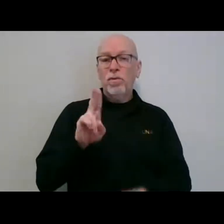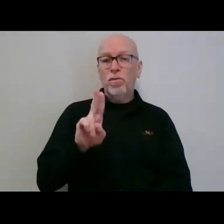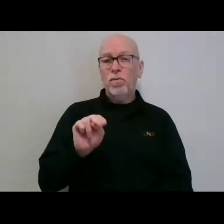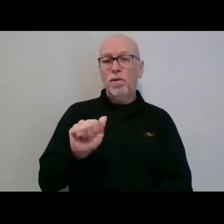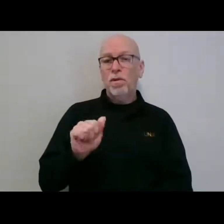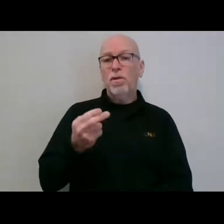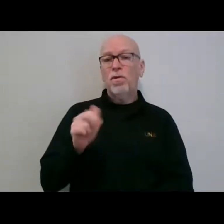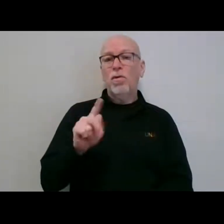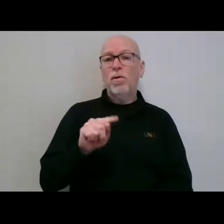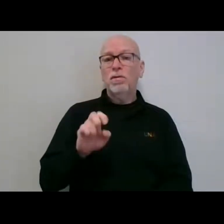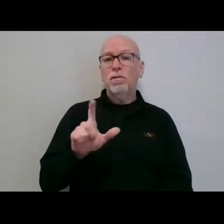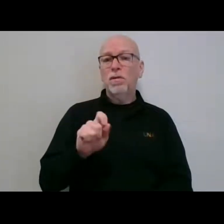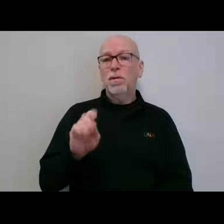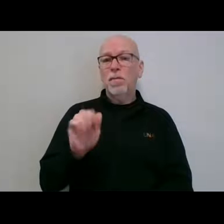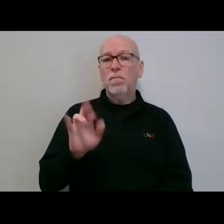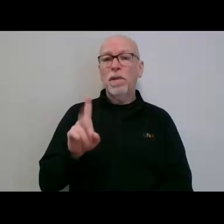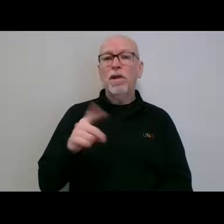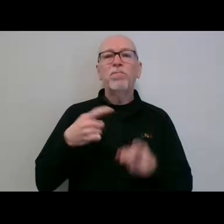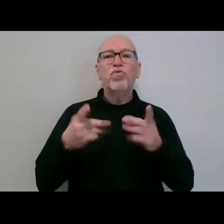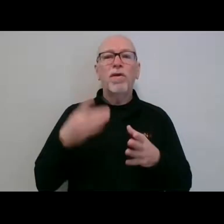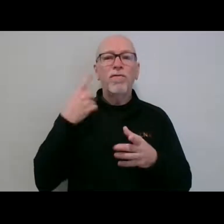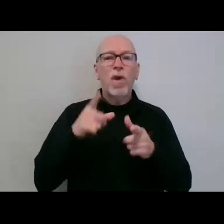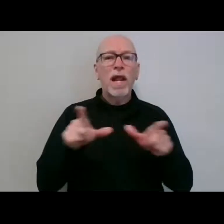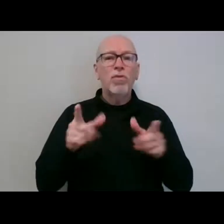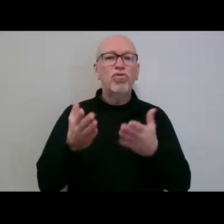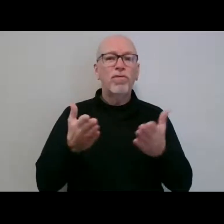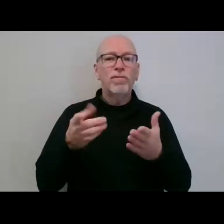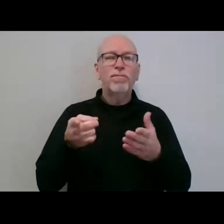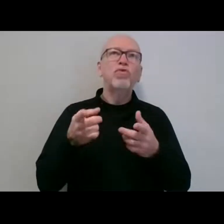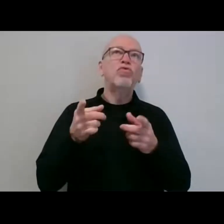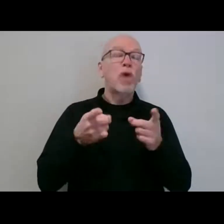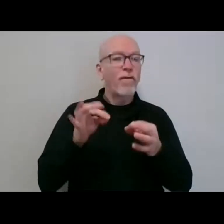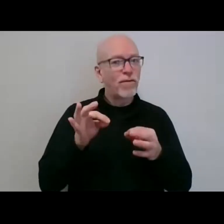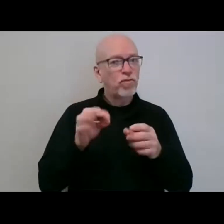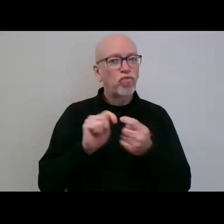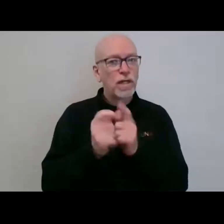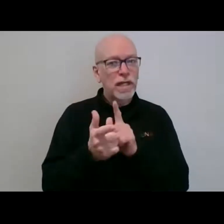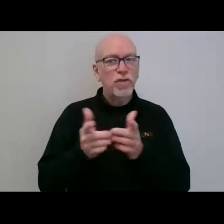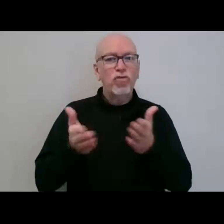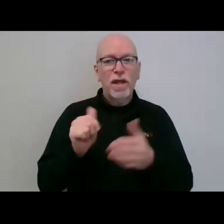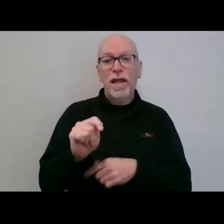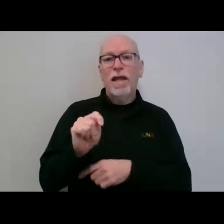I am the Director of Language Services, a Director of Translation Services at LUNA Language Services.